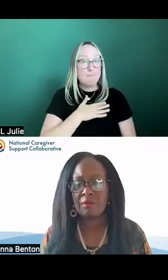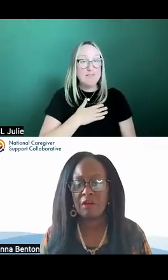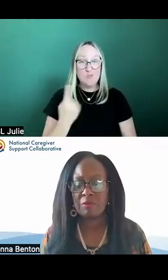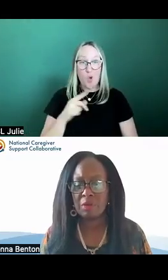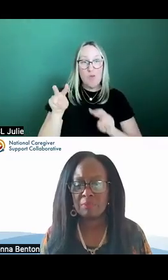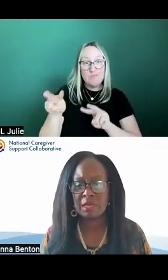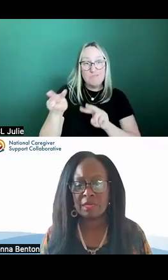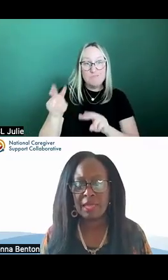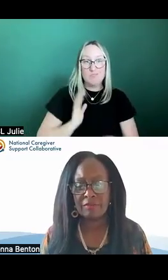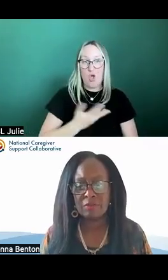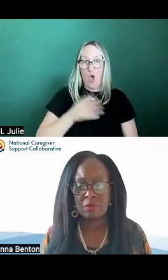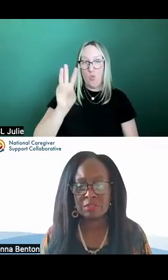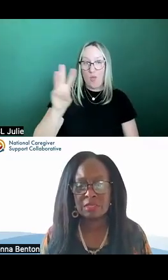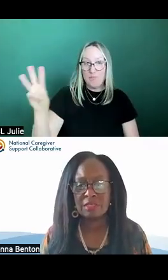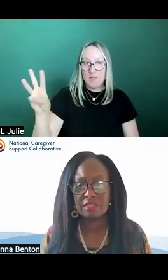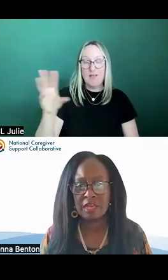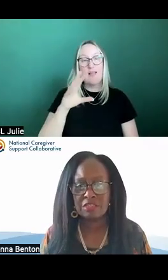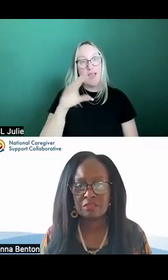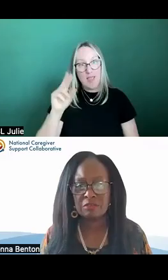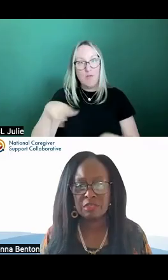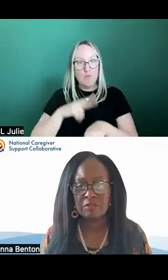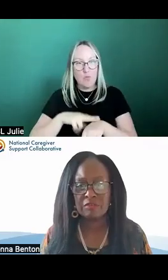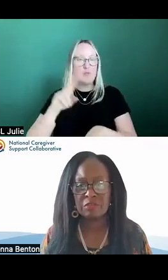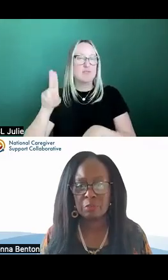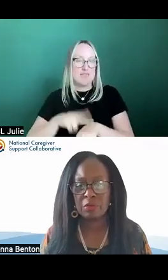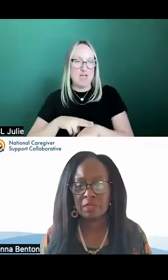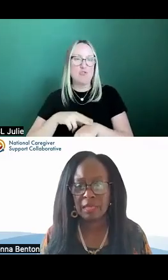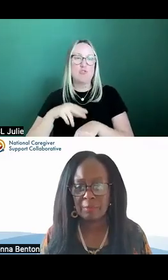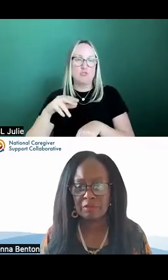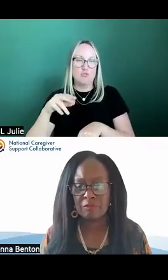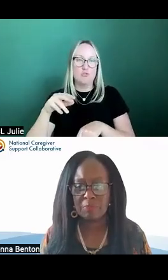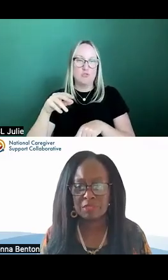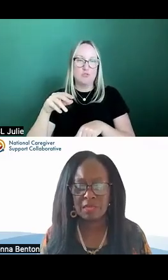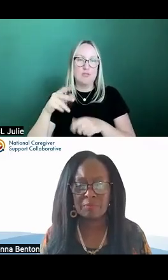our website, and, of course, the National Caregiver Support Collaborative website